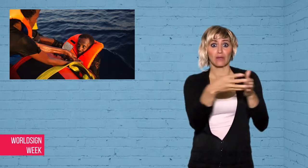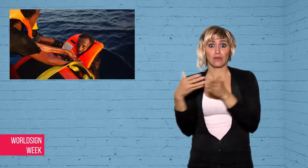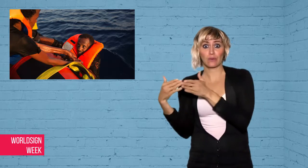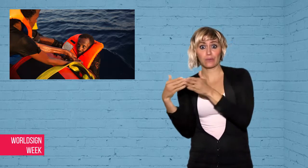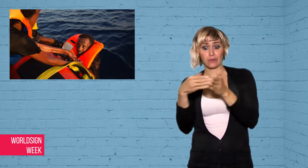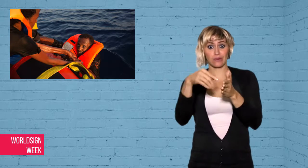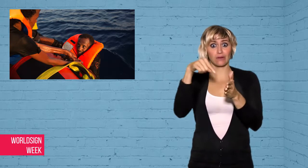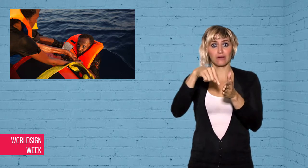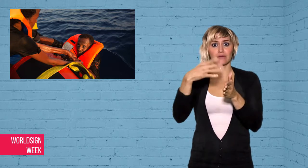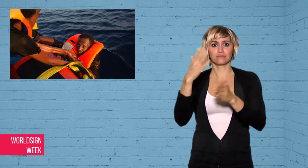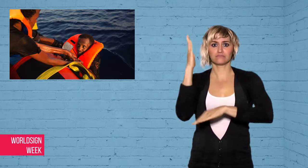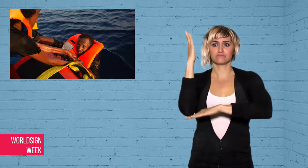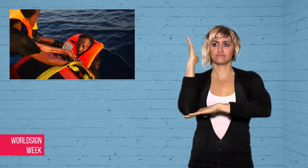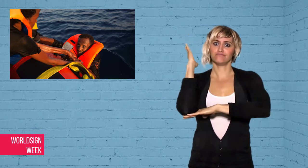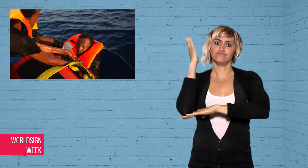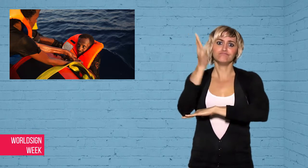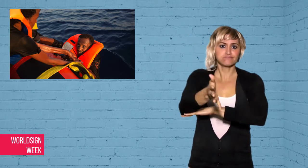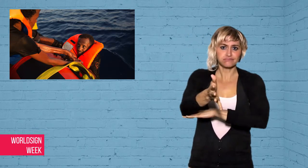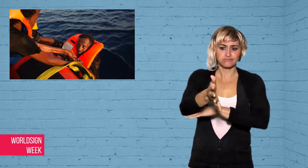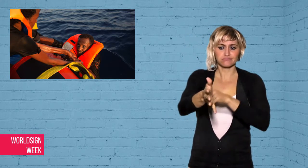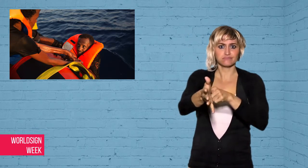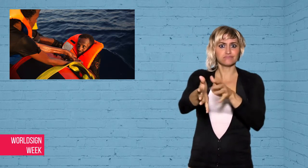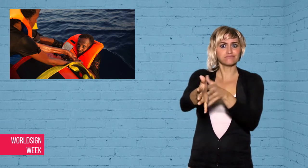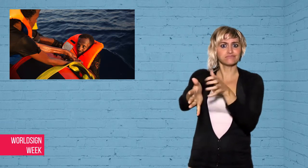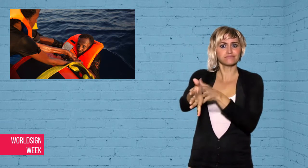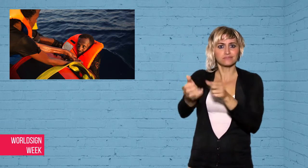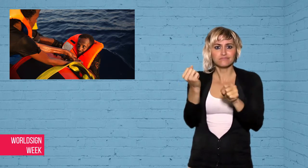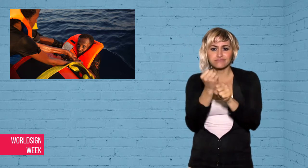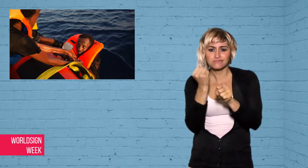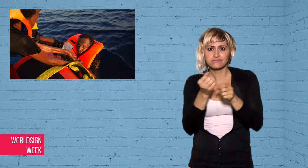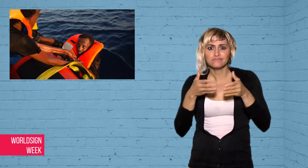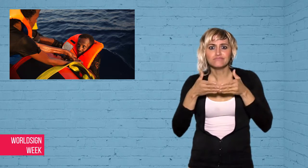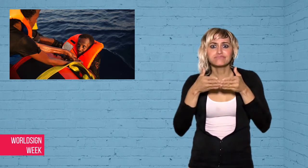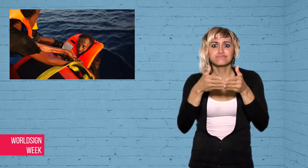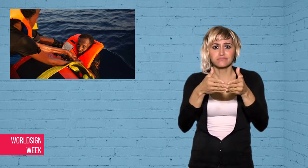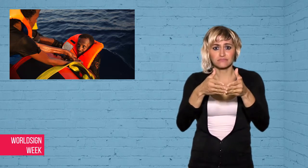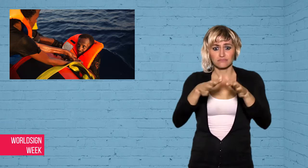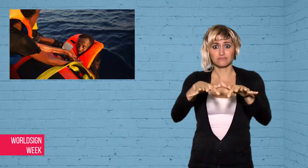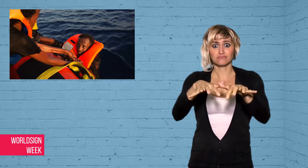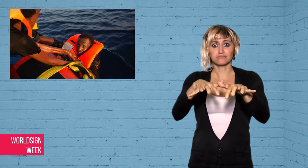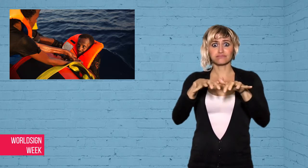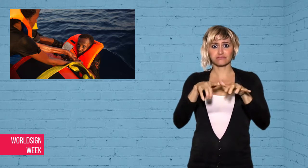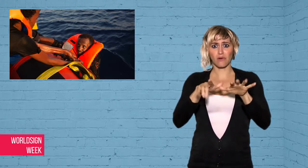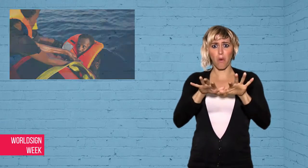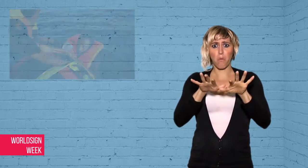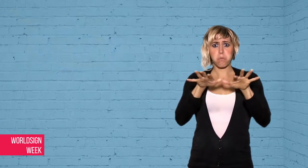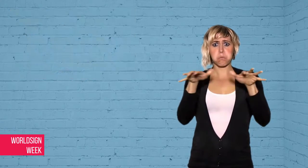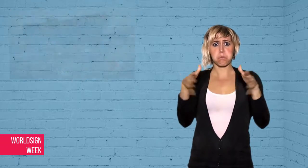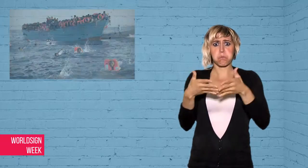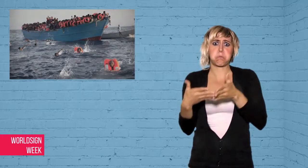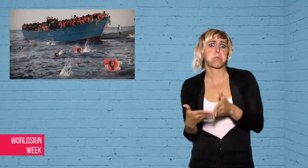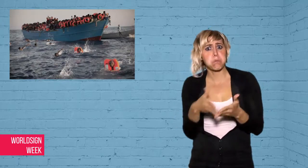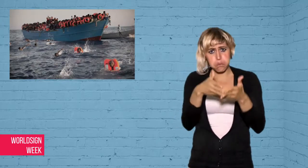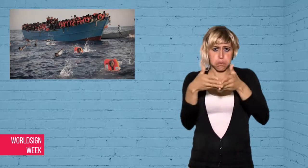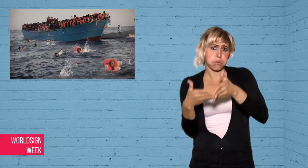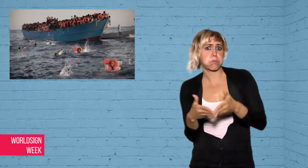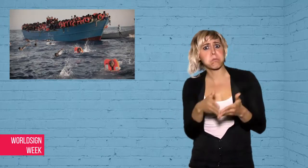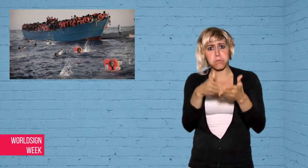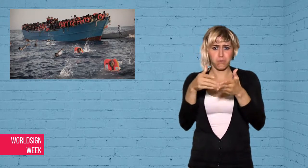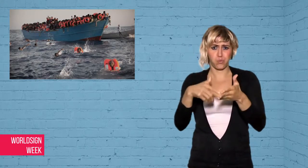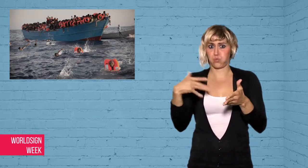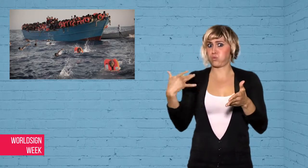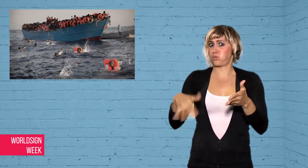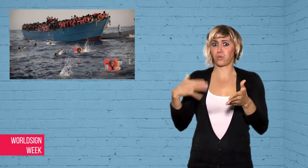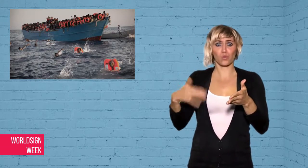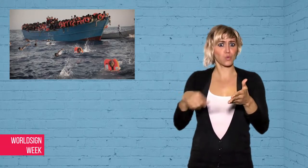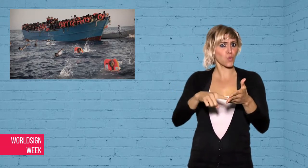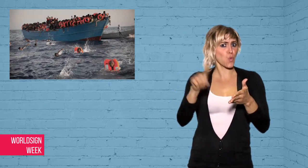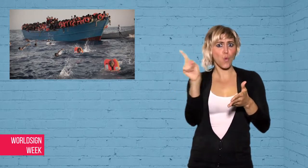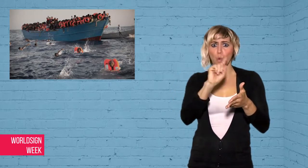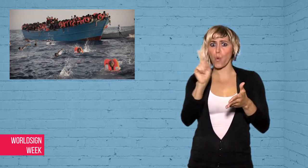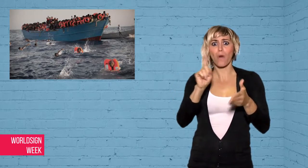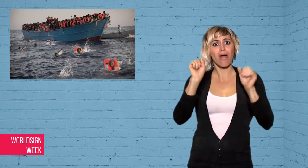equipped for long travel but they managed to